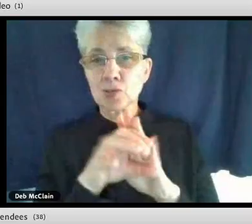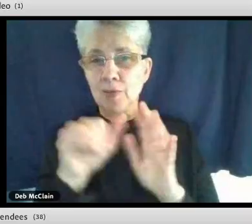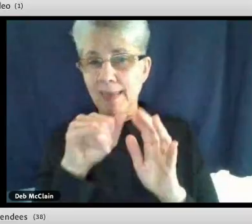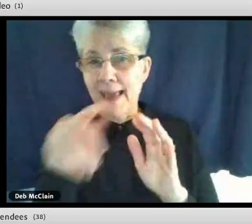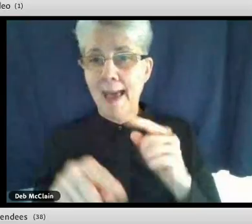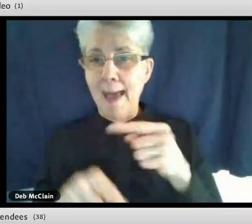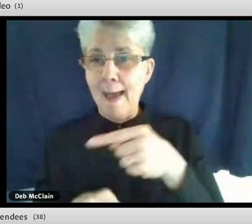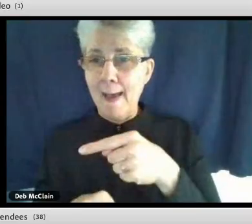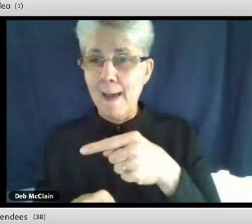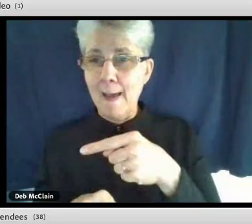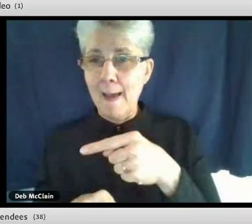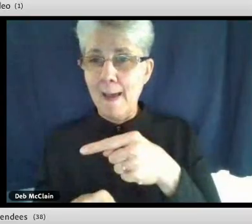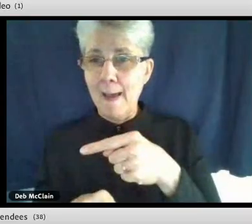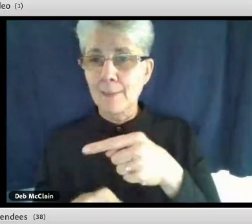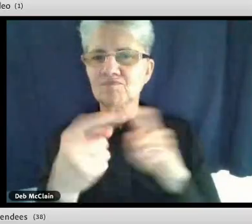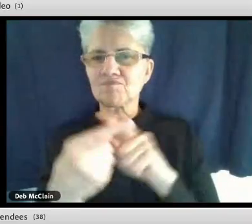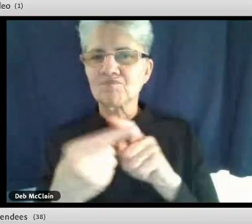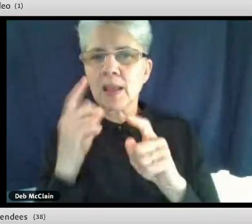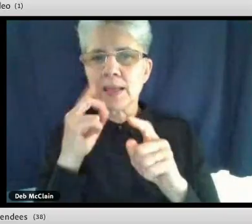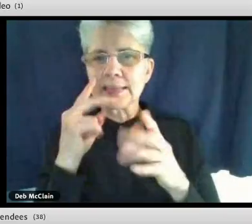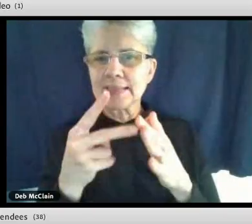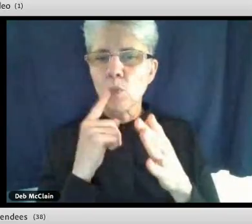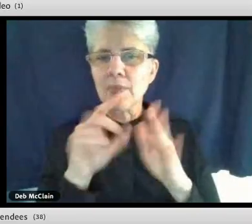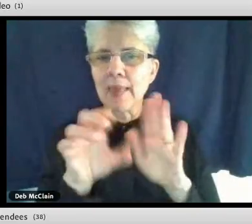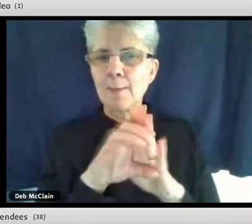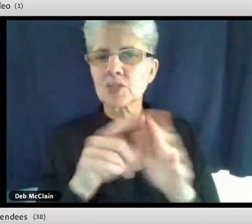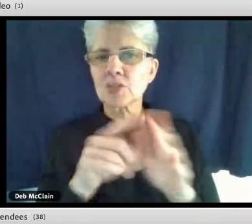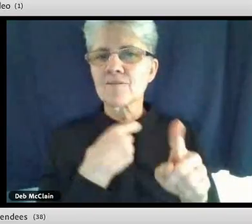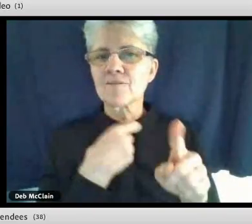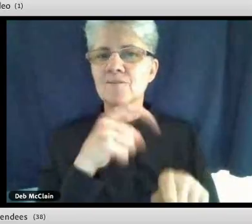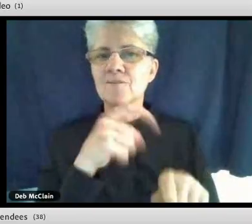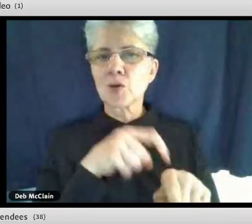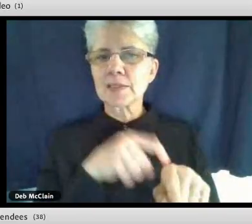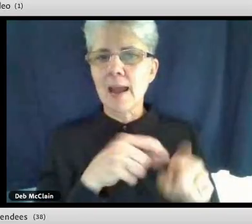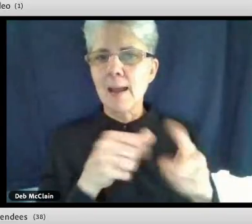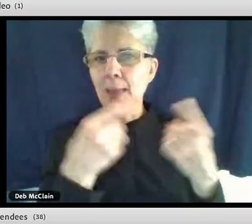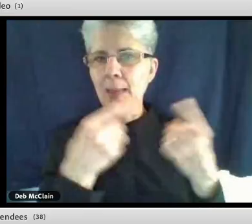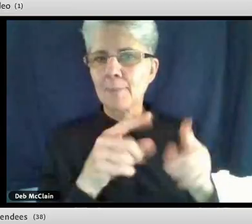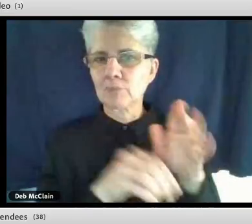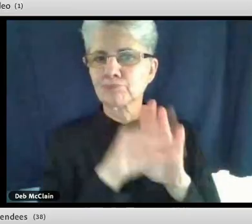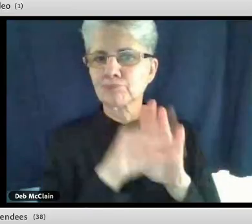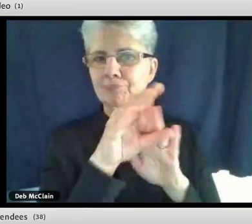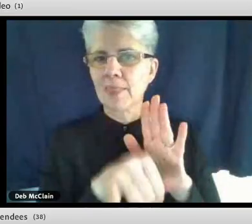and so you just take the image. This is the app right here that you can take it, and it'll look and see where your image first...